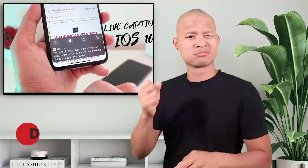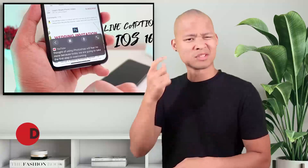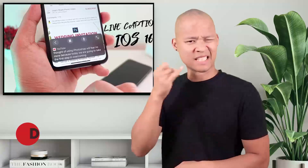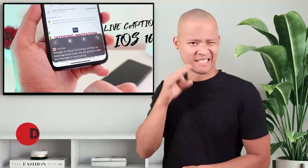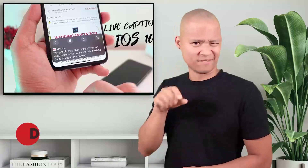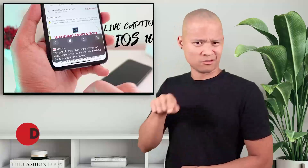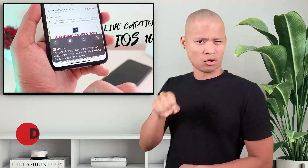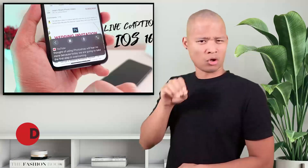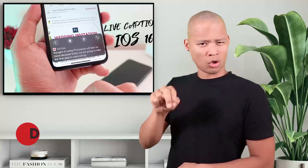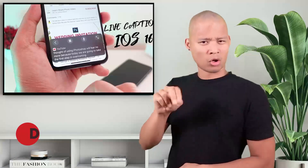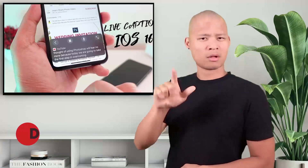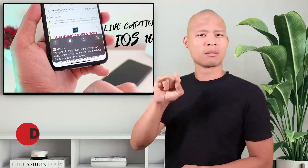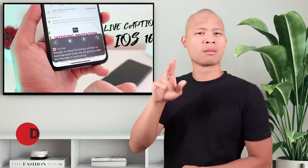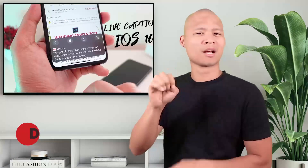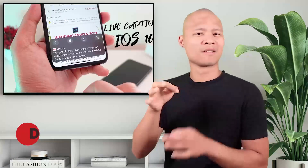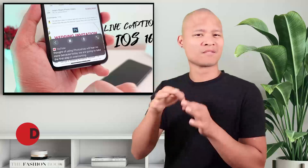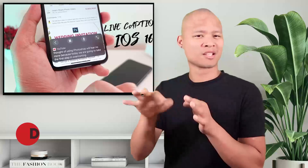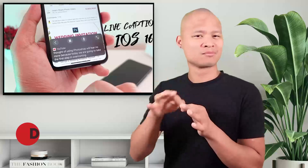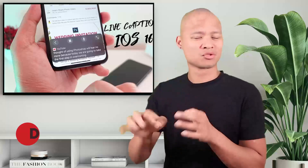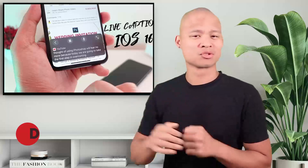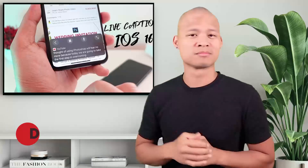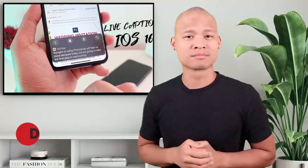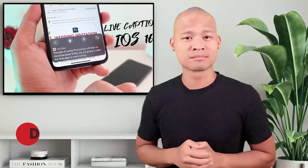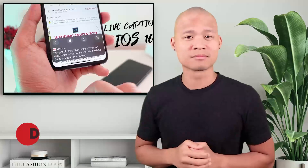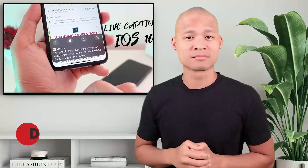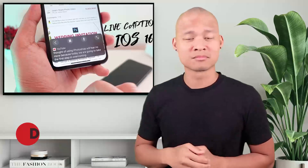you on your phone if you enable this "Live Captions" feature.